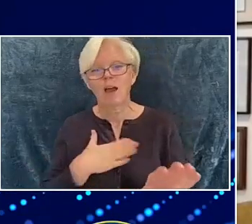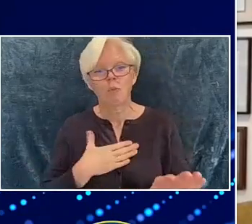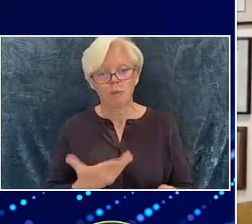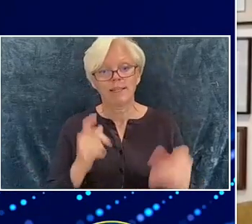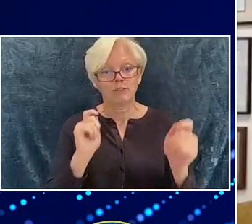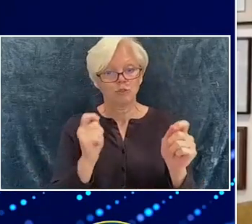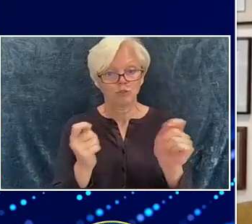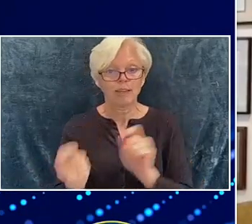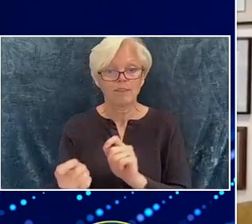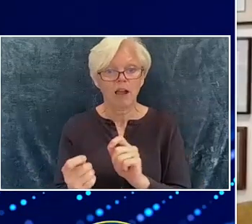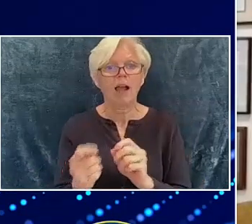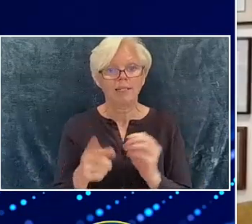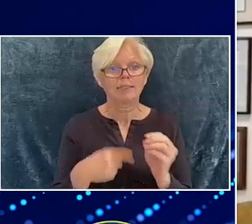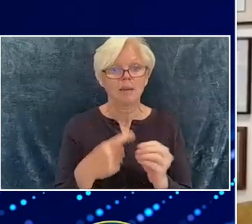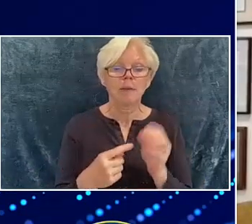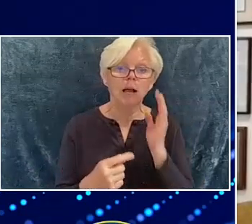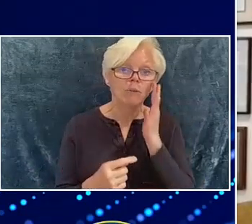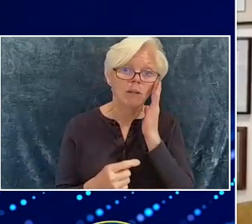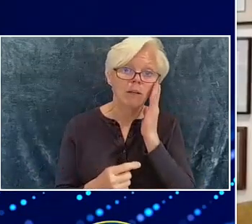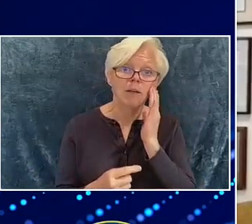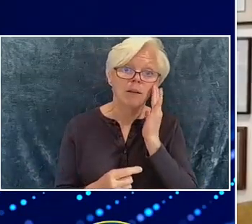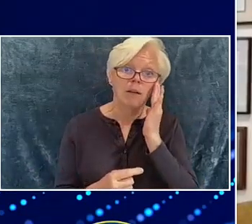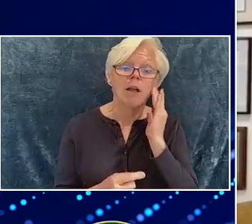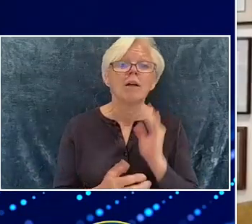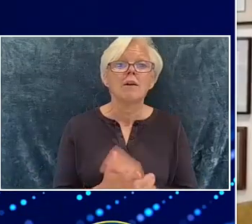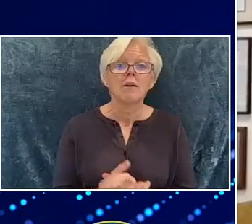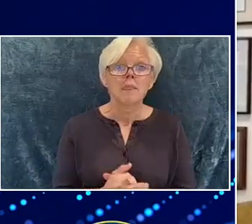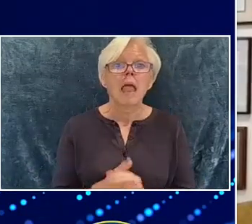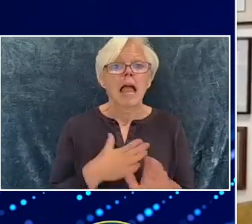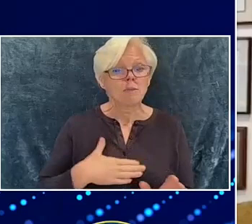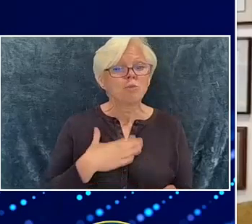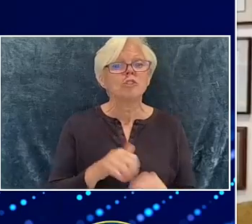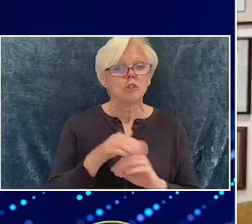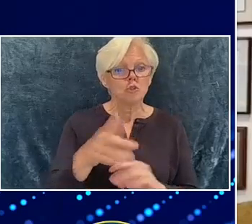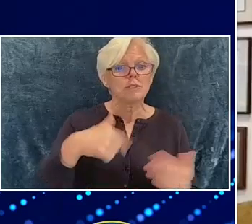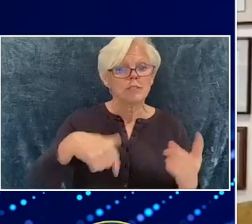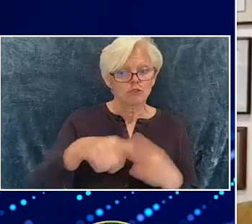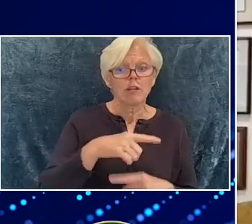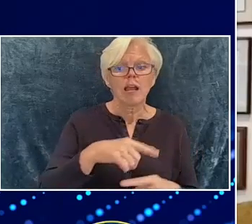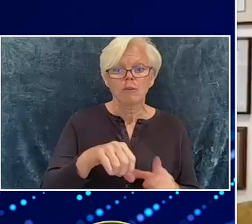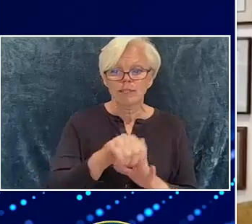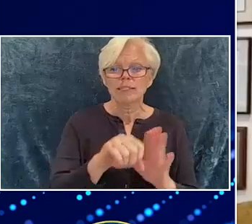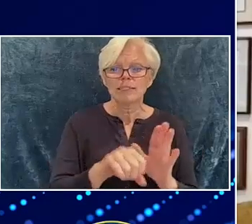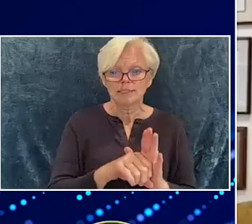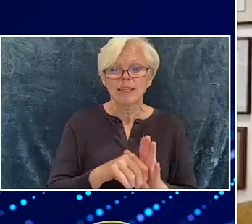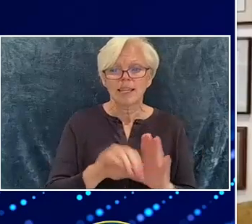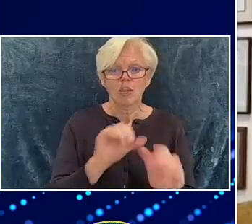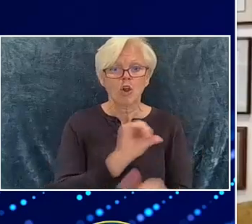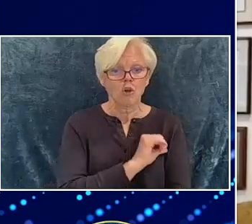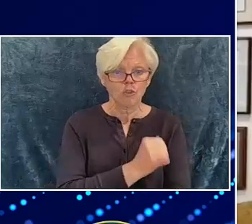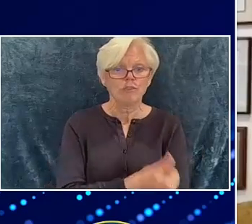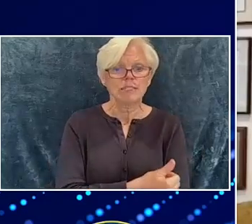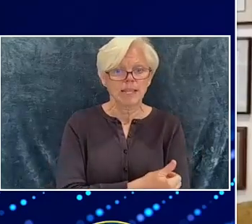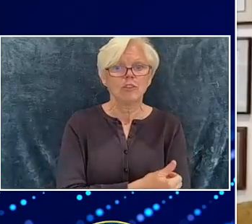about. I really appreciate your sending around the state authorization response document three that we just received.